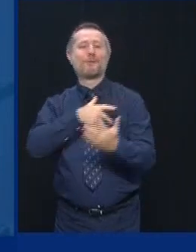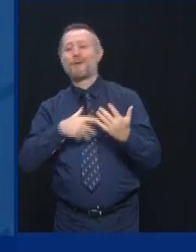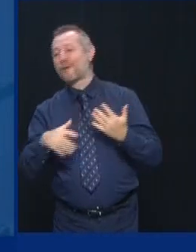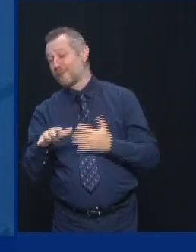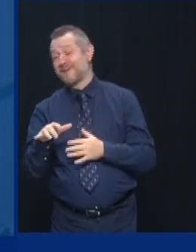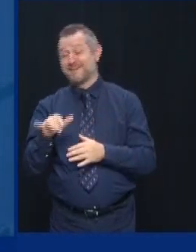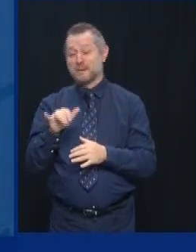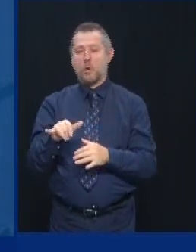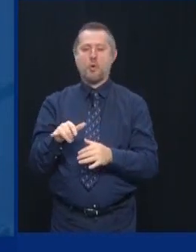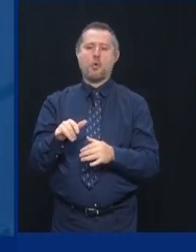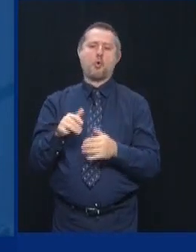AND THEN WEDDING.